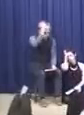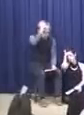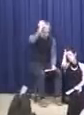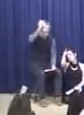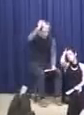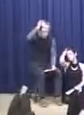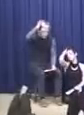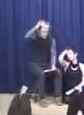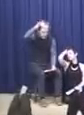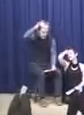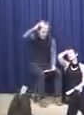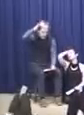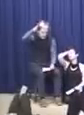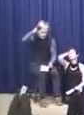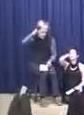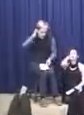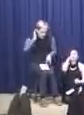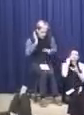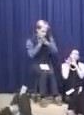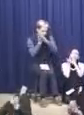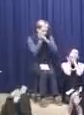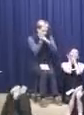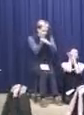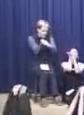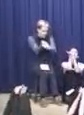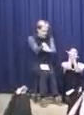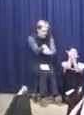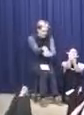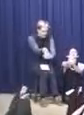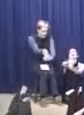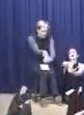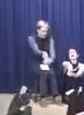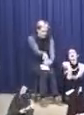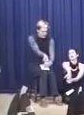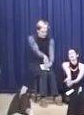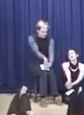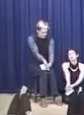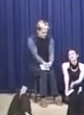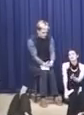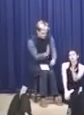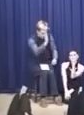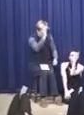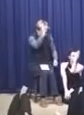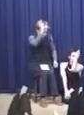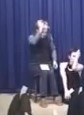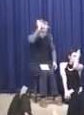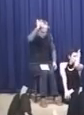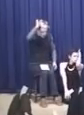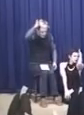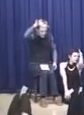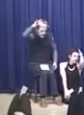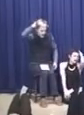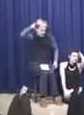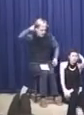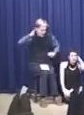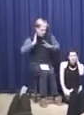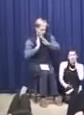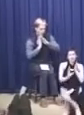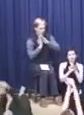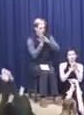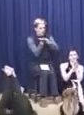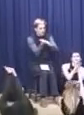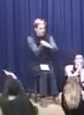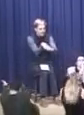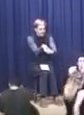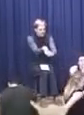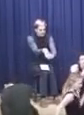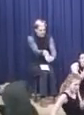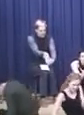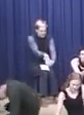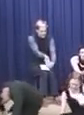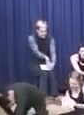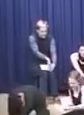Oh, my god, oh, yeah, yeah, yeah